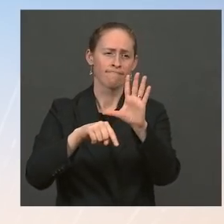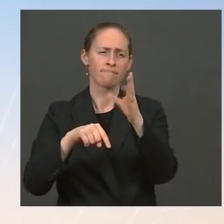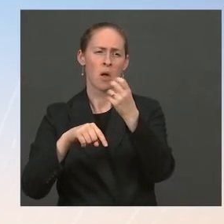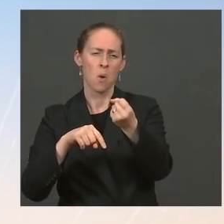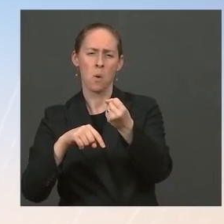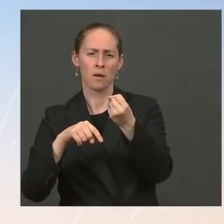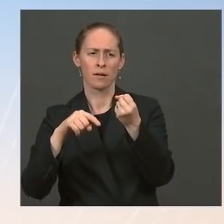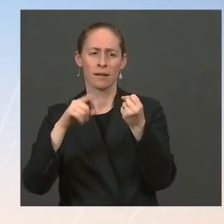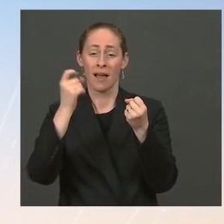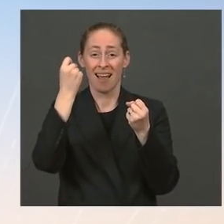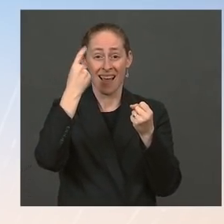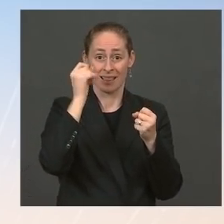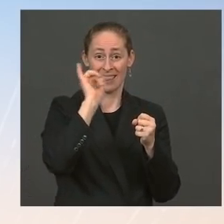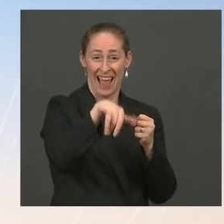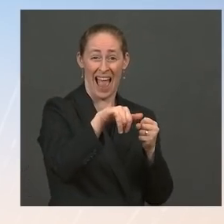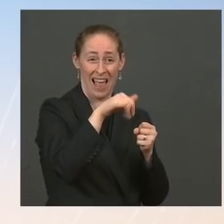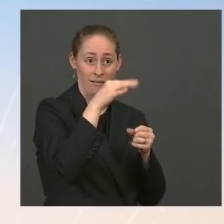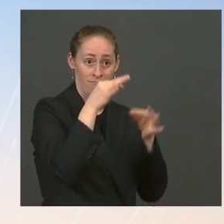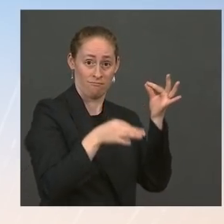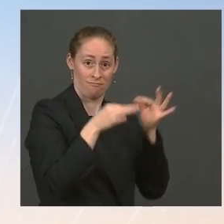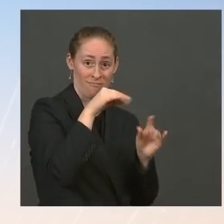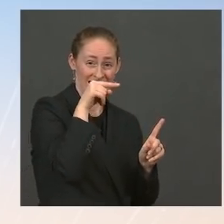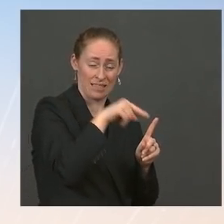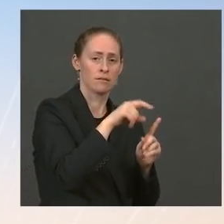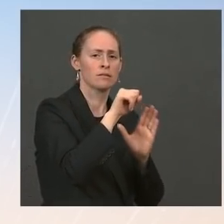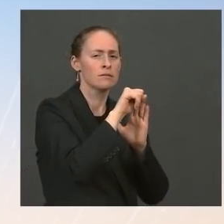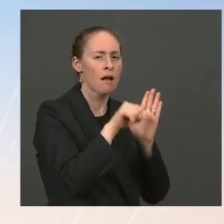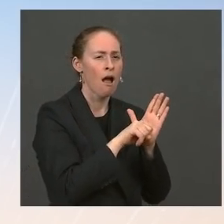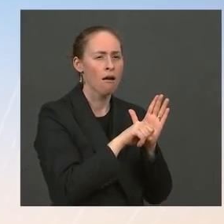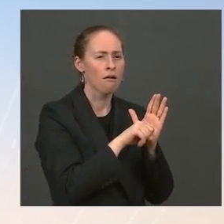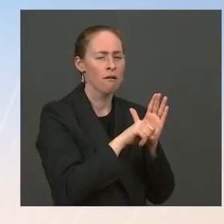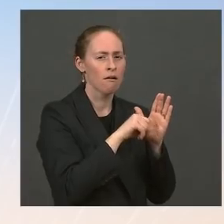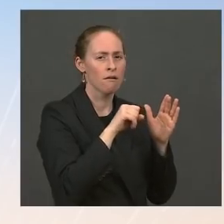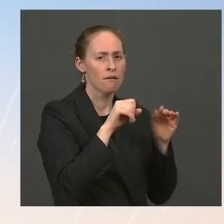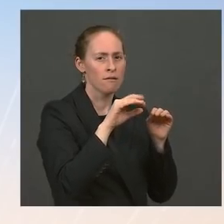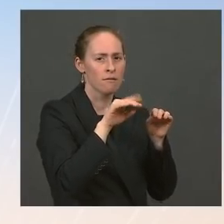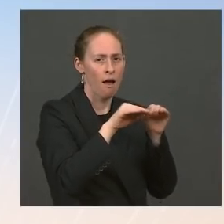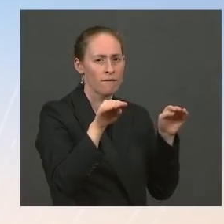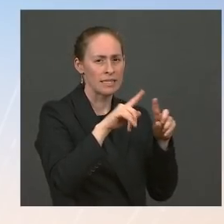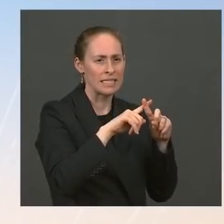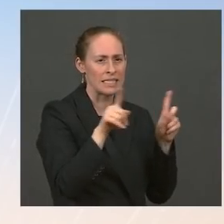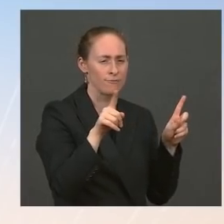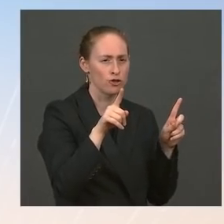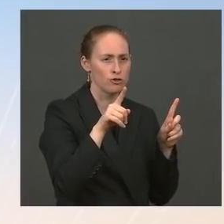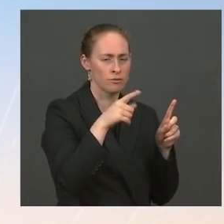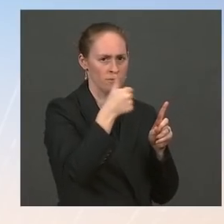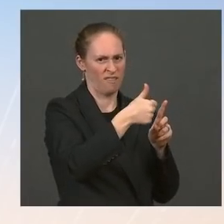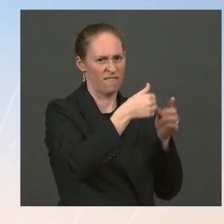the action needed to be taken on the state level. And so, there wasn't a real role that the federal government